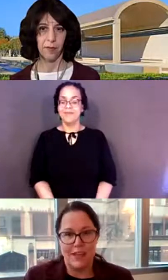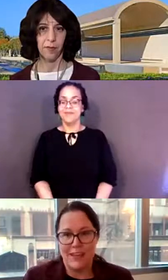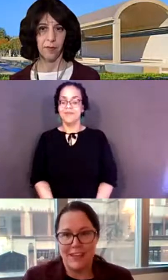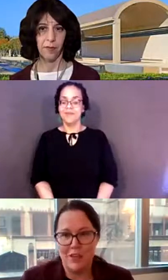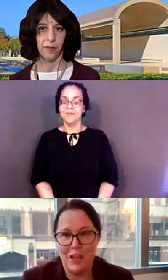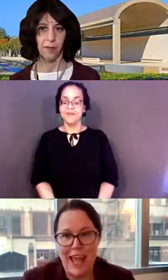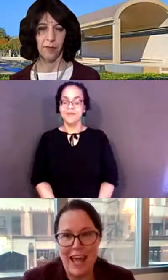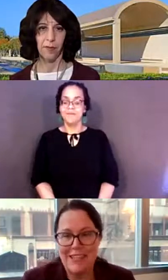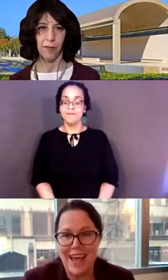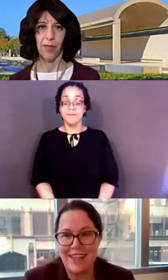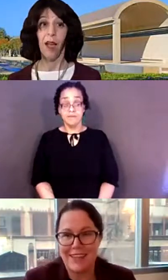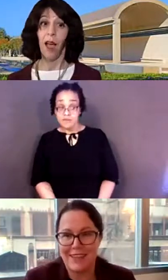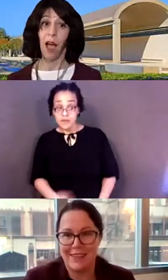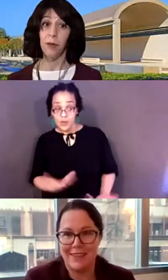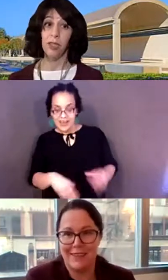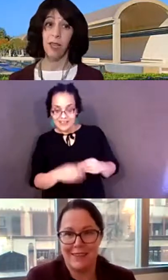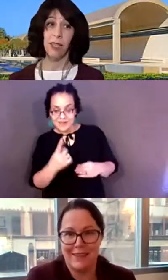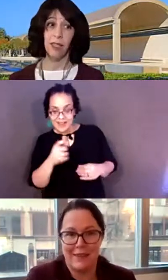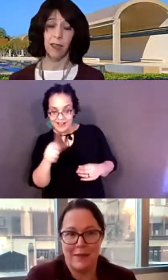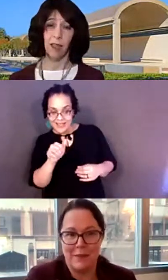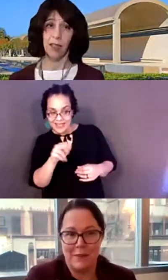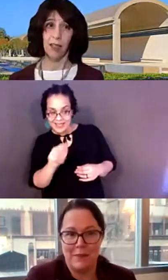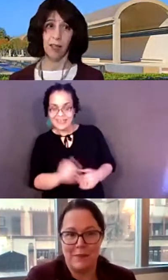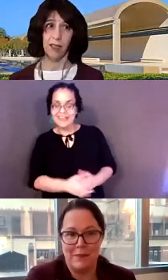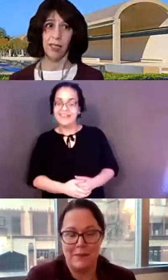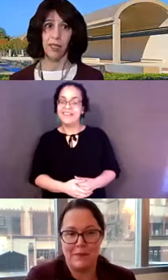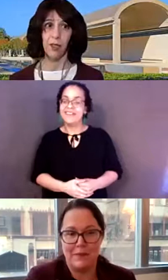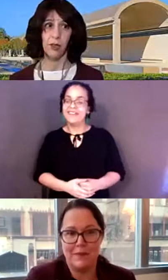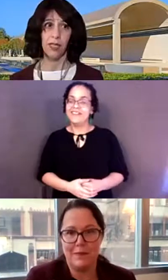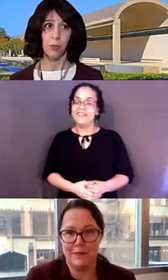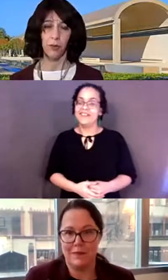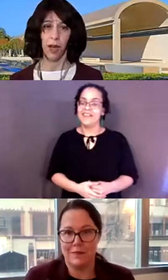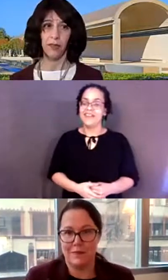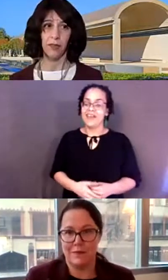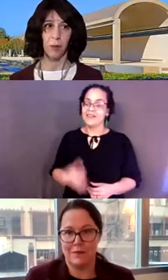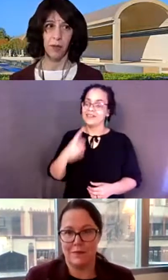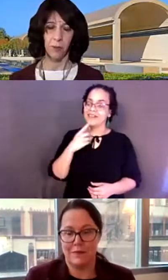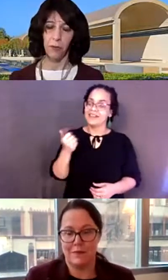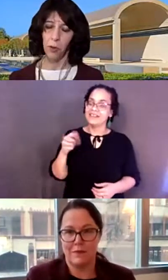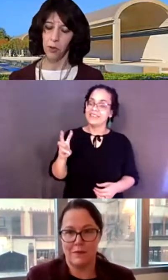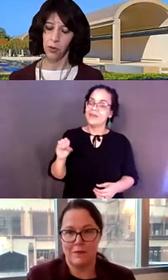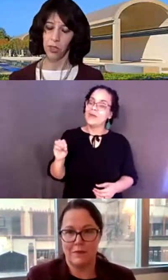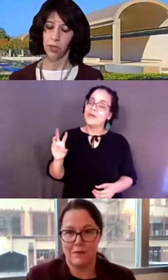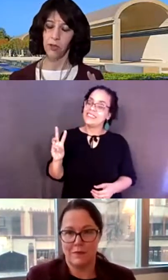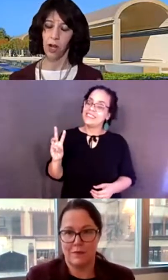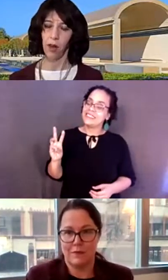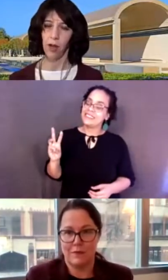Anything you wanted to add to that? I would just say that that 1606 provides